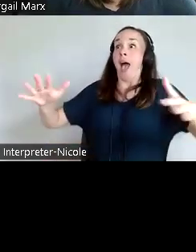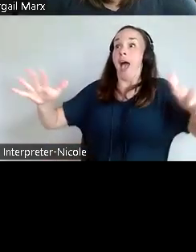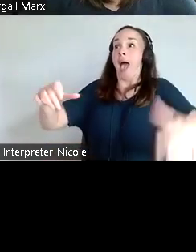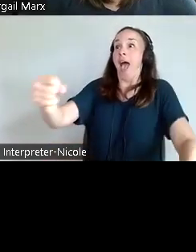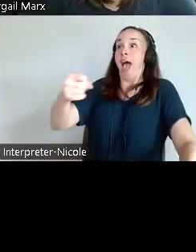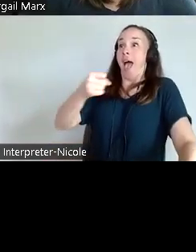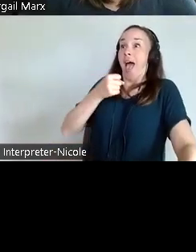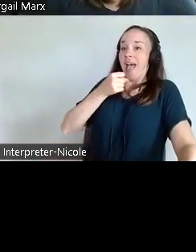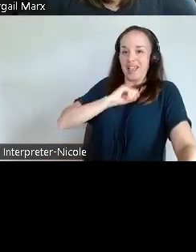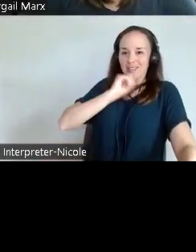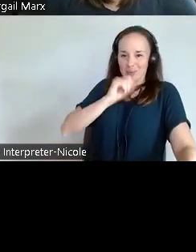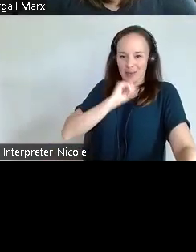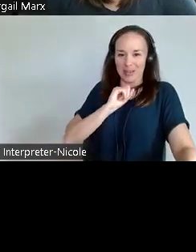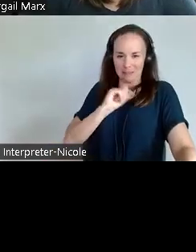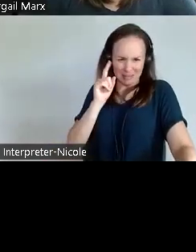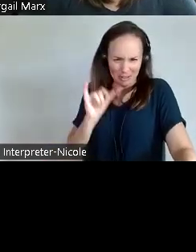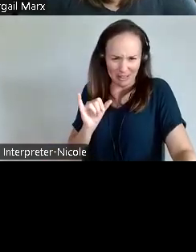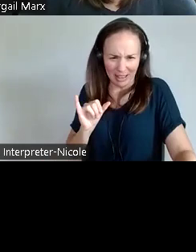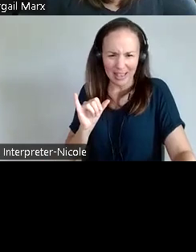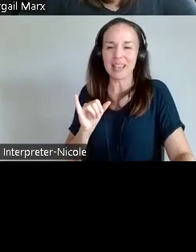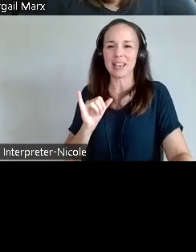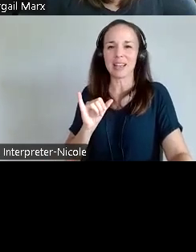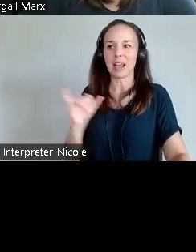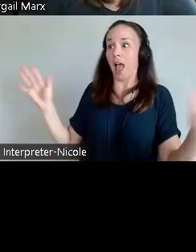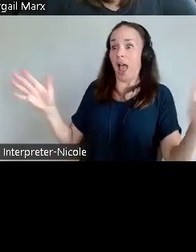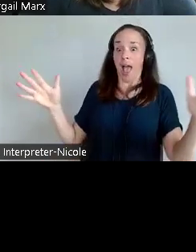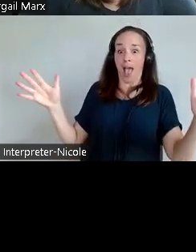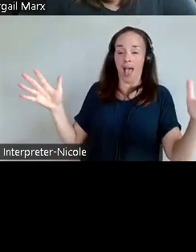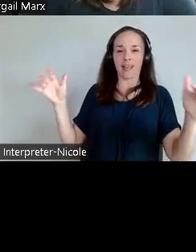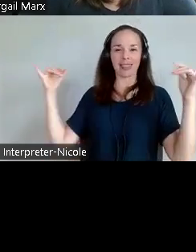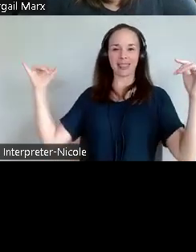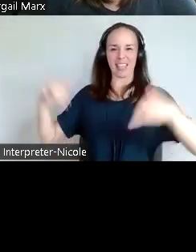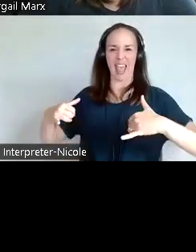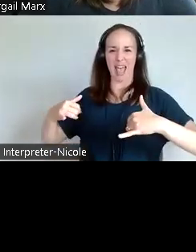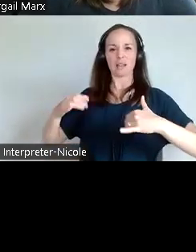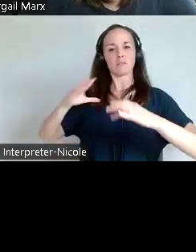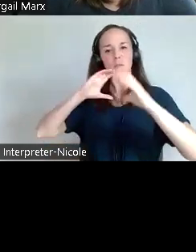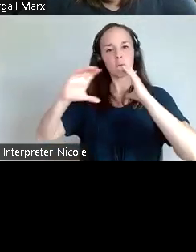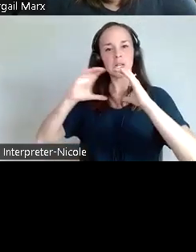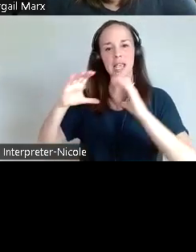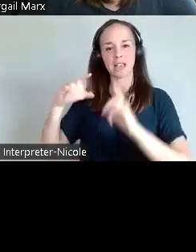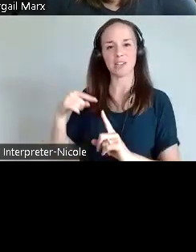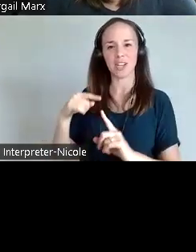moving what looks like an ice cream cone to her face and she gets happy and excited and smiley.